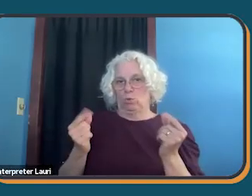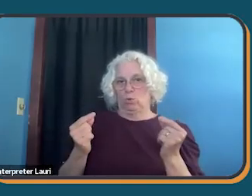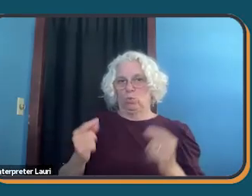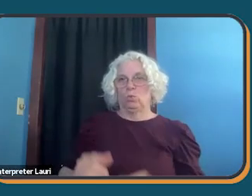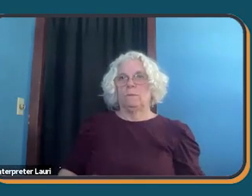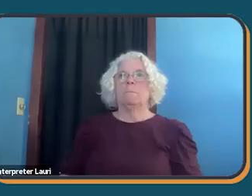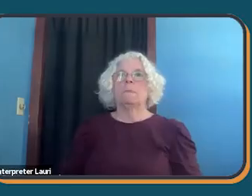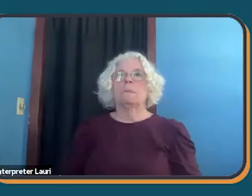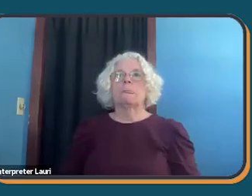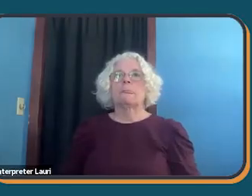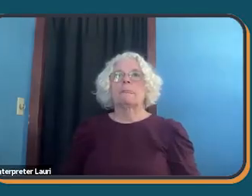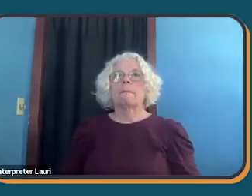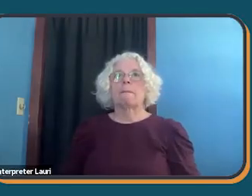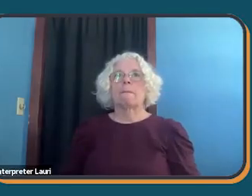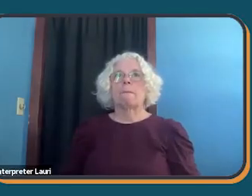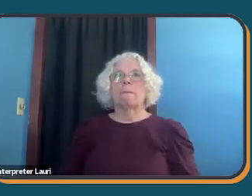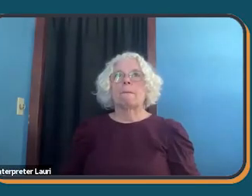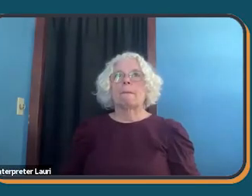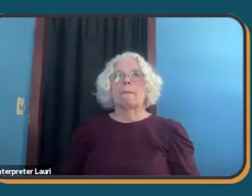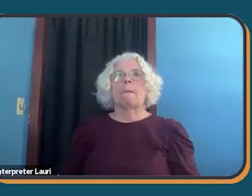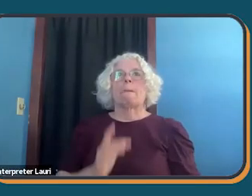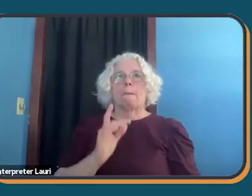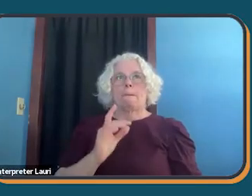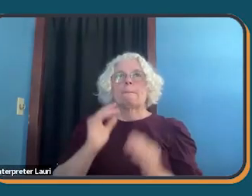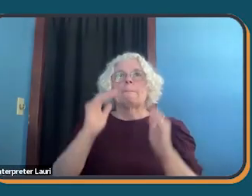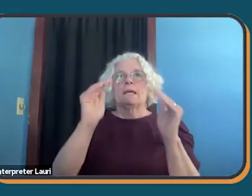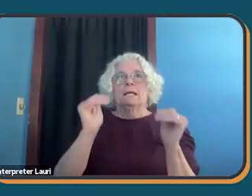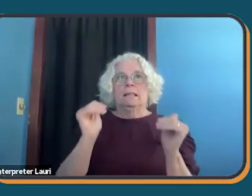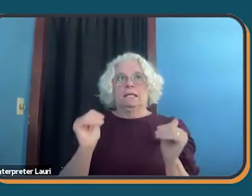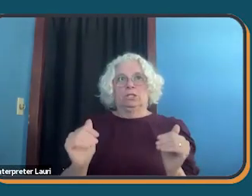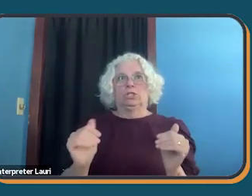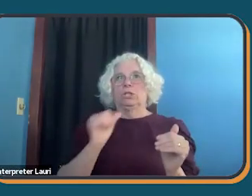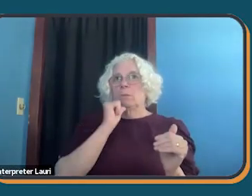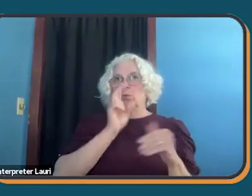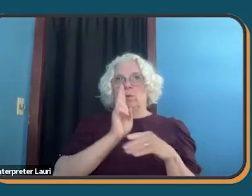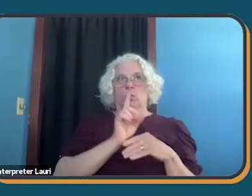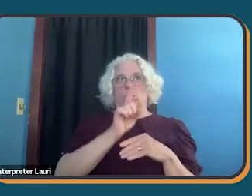So I think we'll go ahead and skip the next slide, Korey.